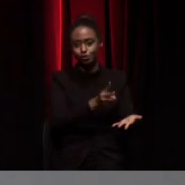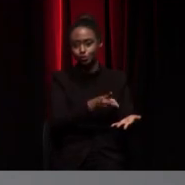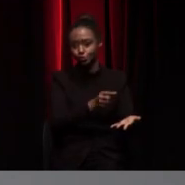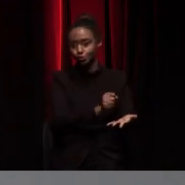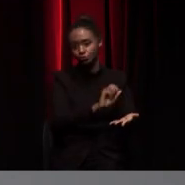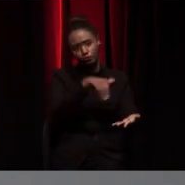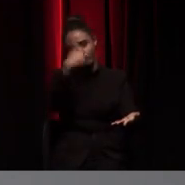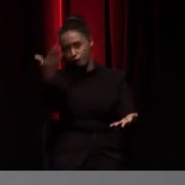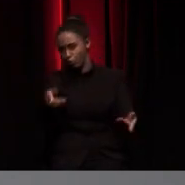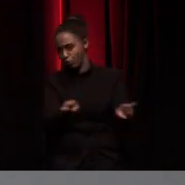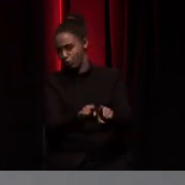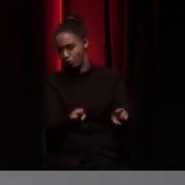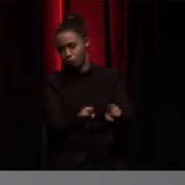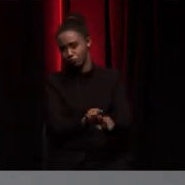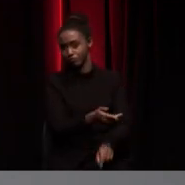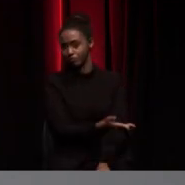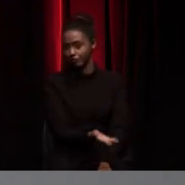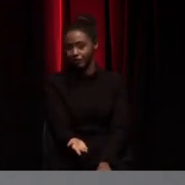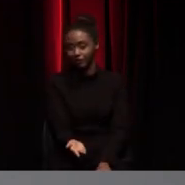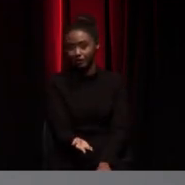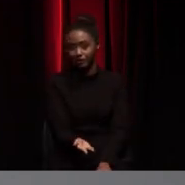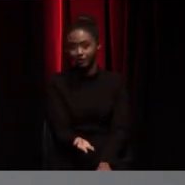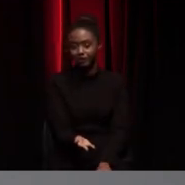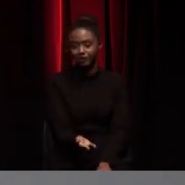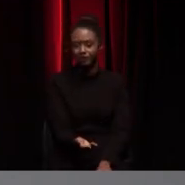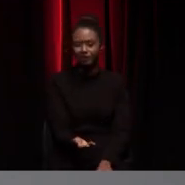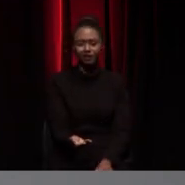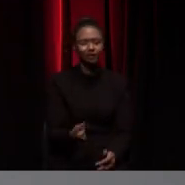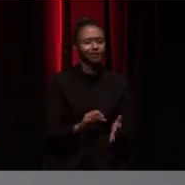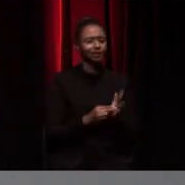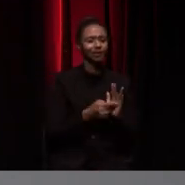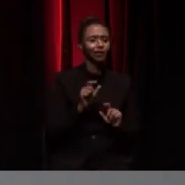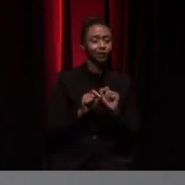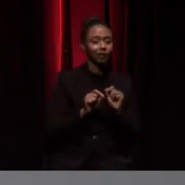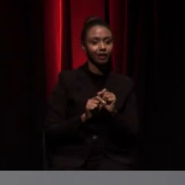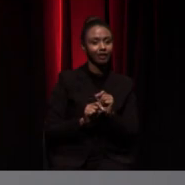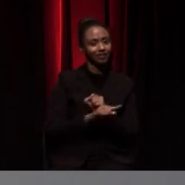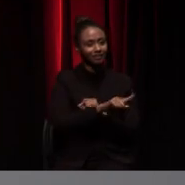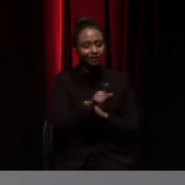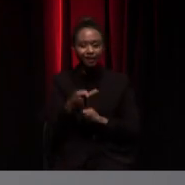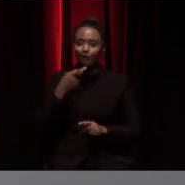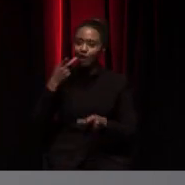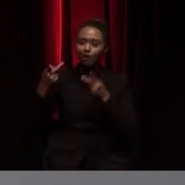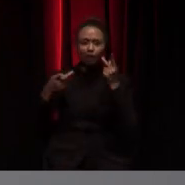So when we say things are changing very fast